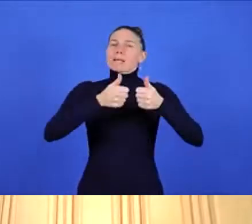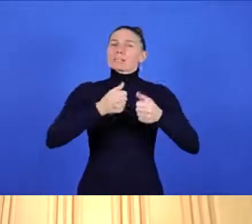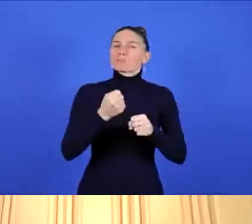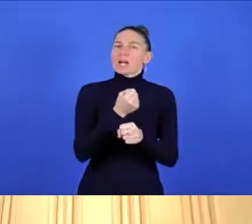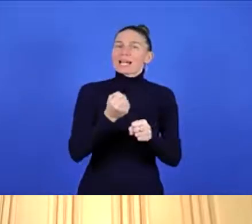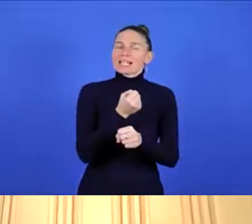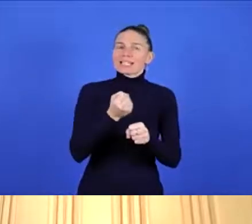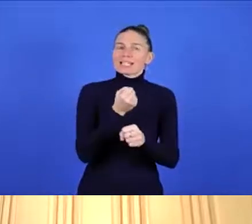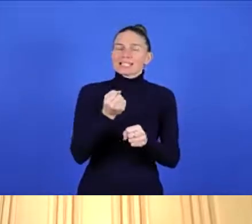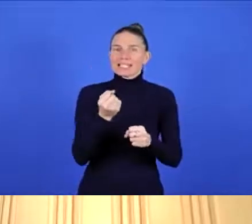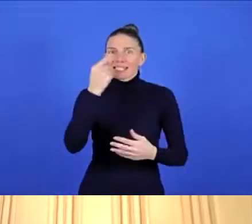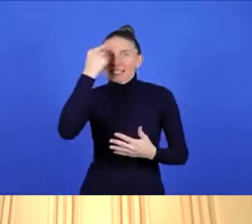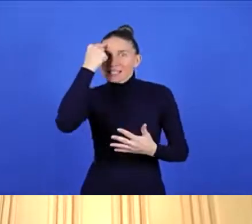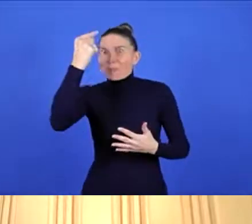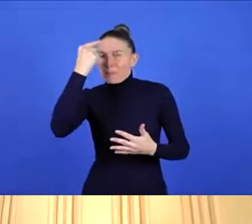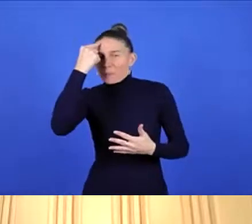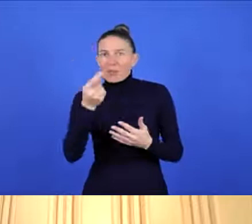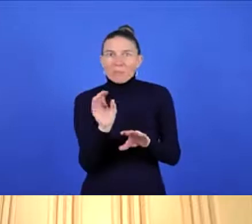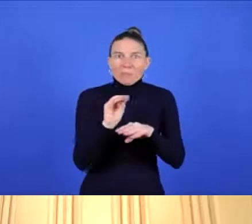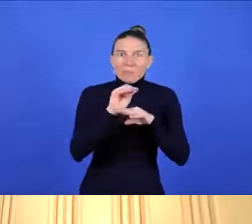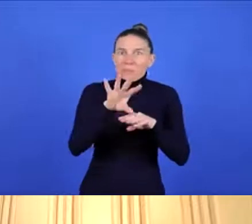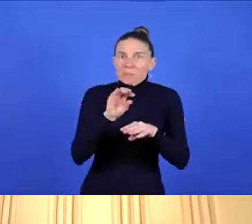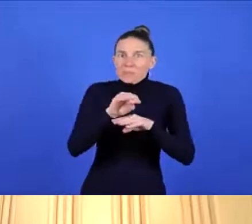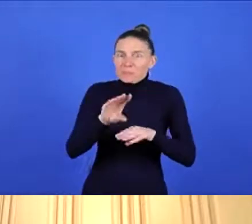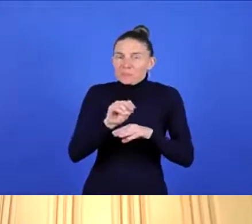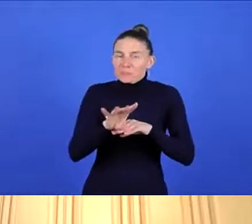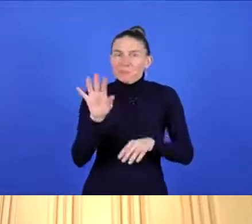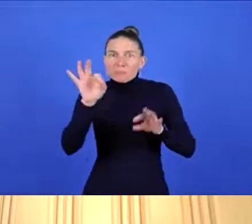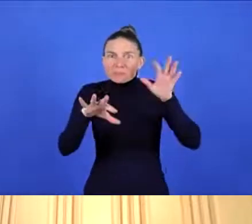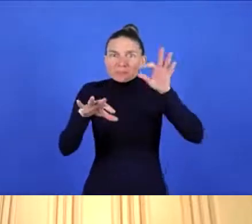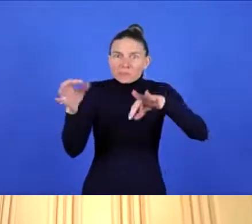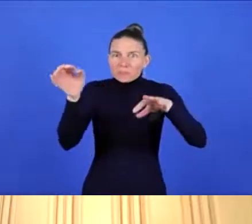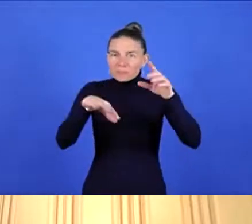for adults as well as offer best practices tips